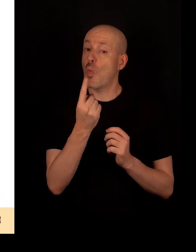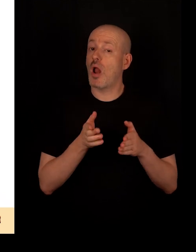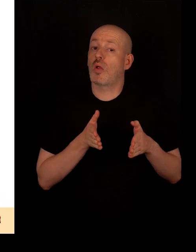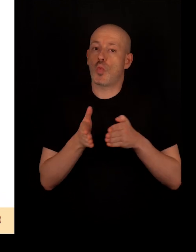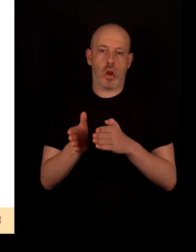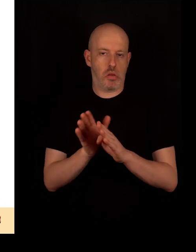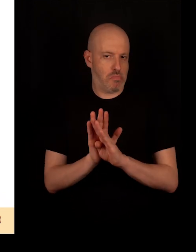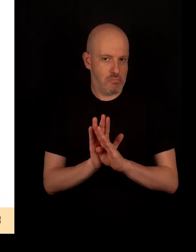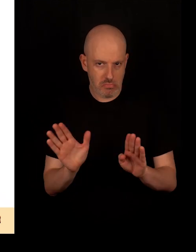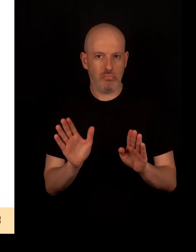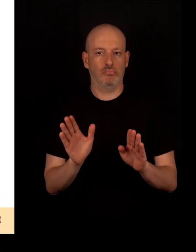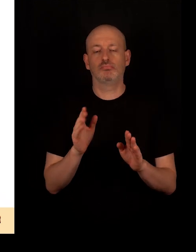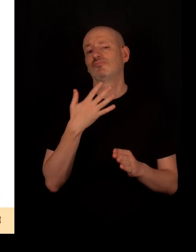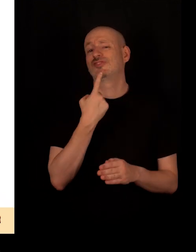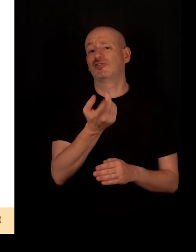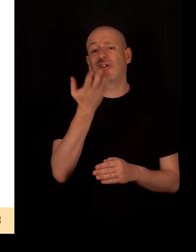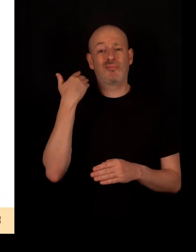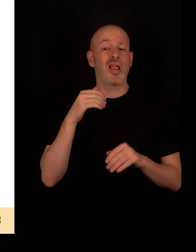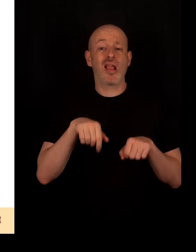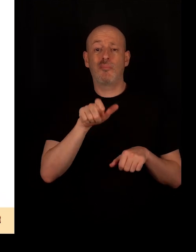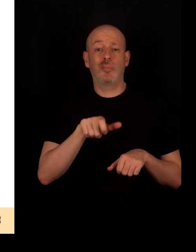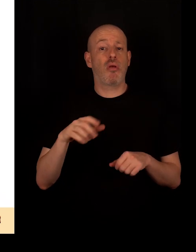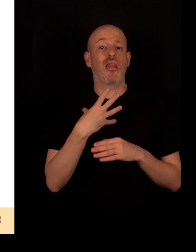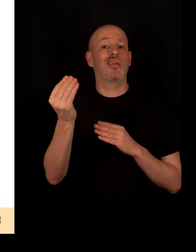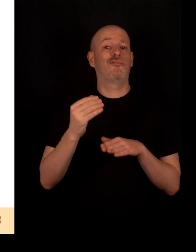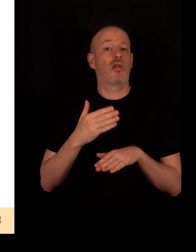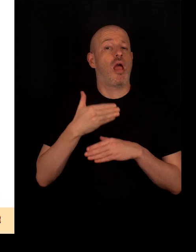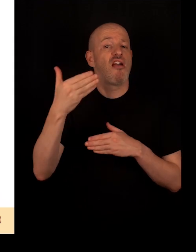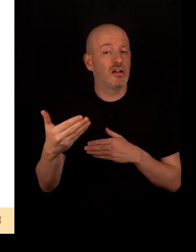for the one way. Because as we said, people might leave later.